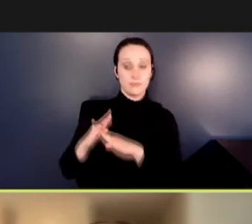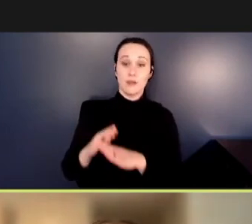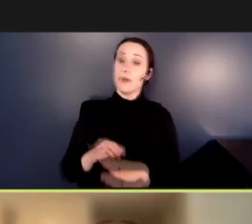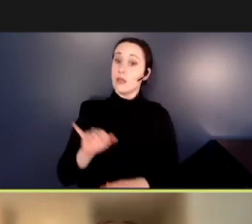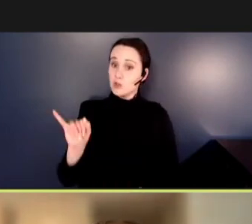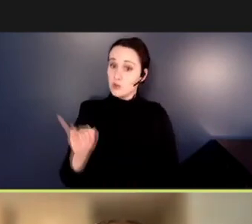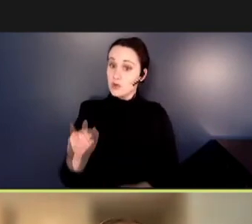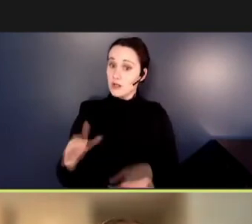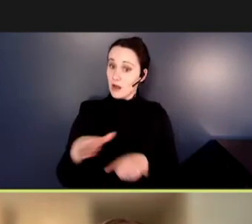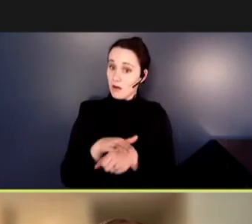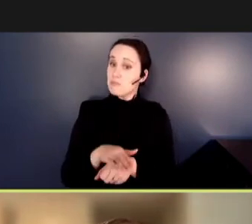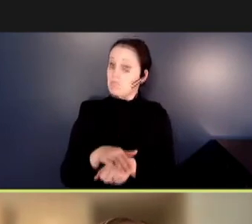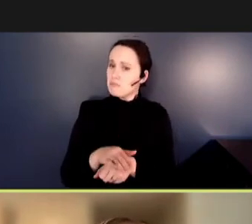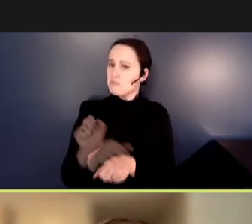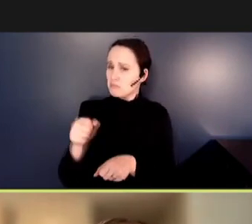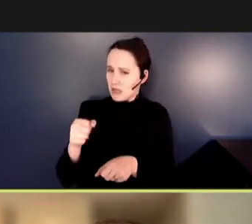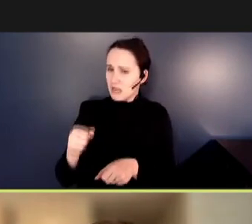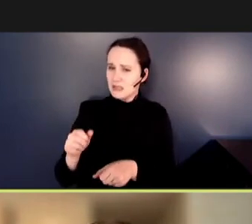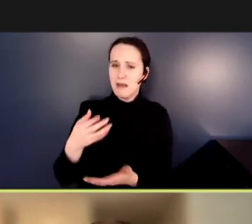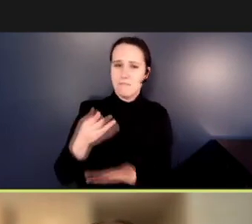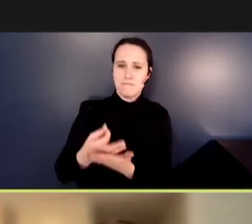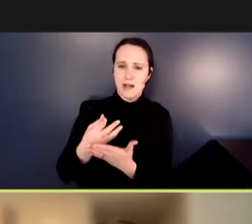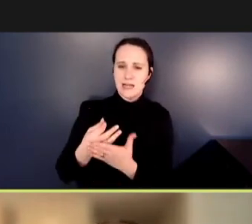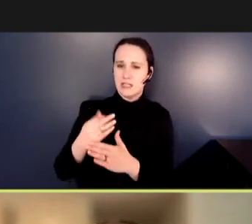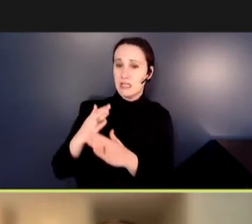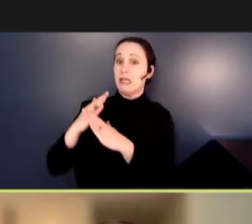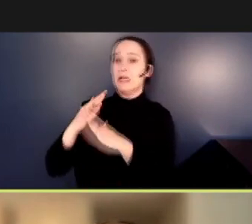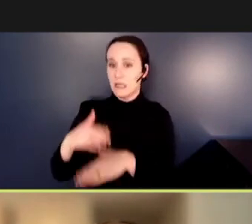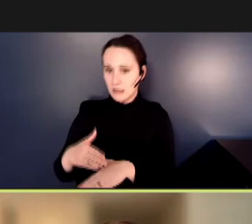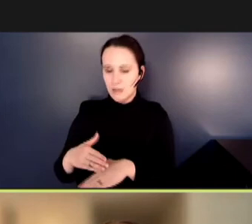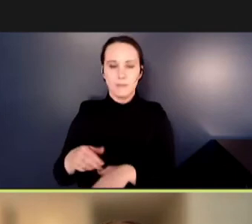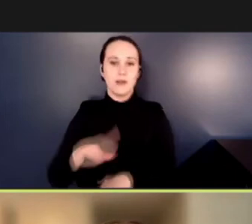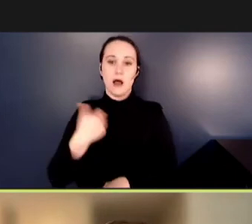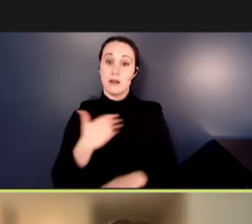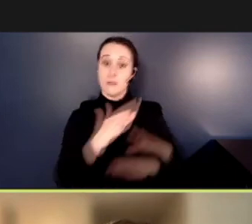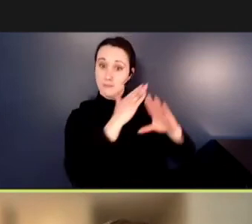removes the financial barriers, there are other barriers that still exist -- most importantly,